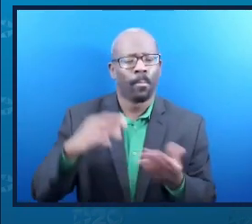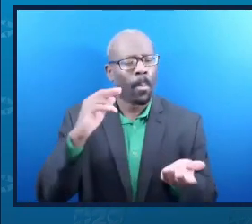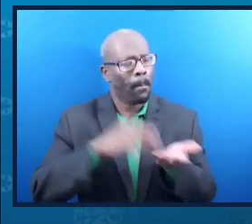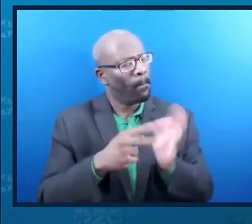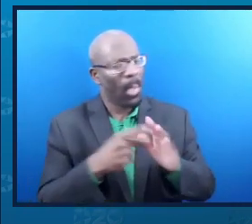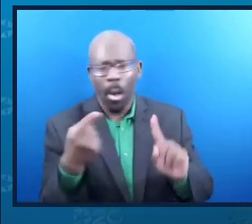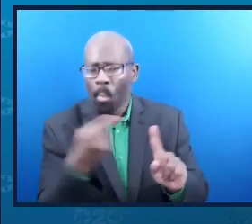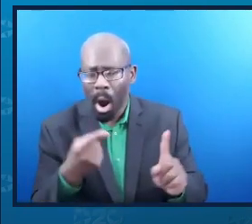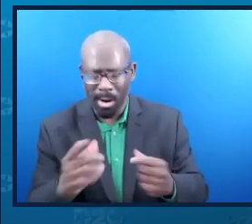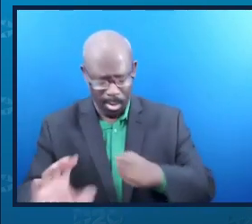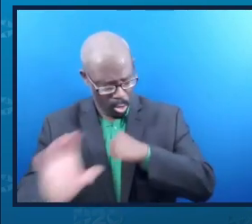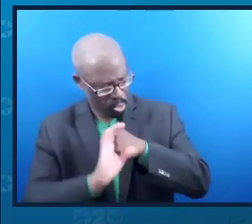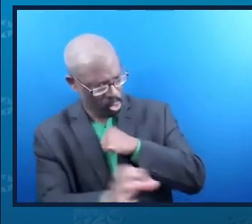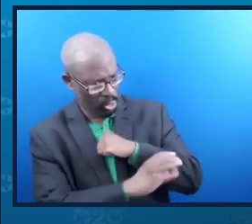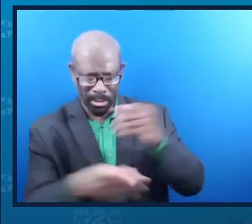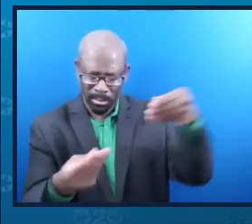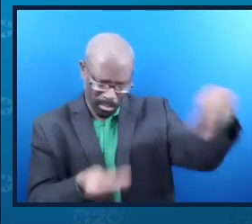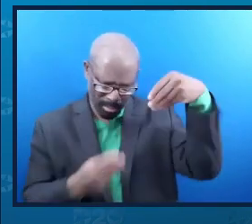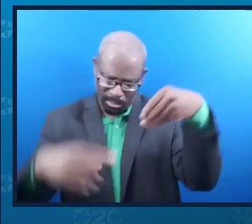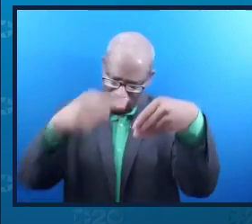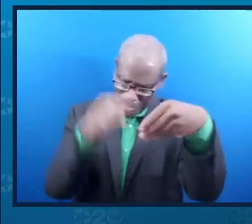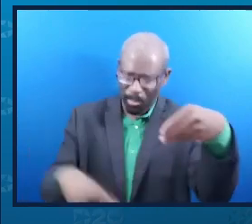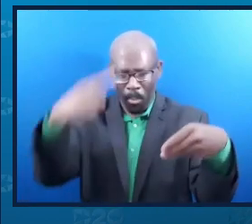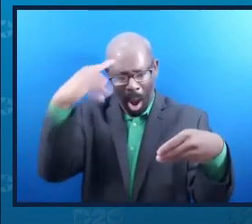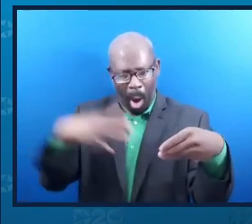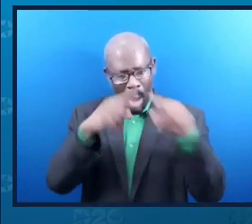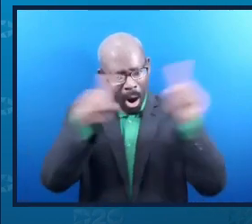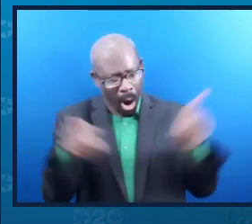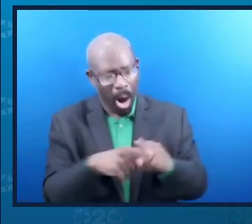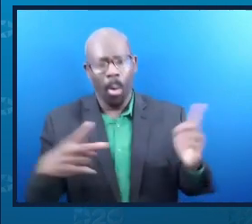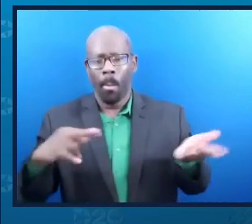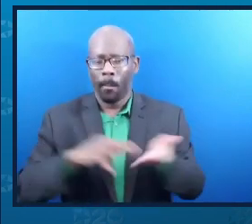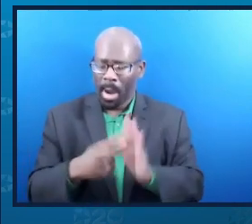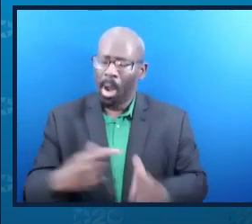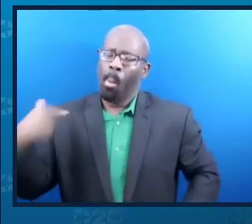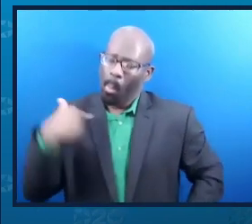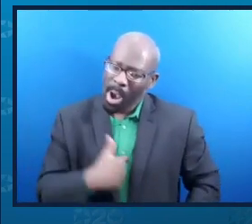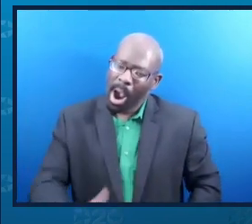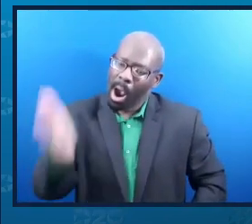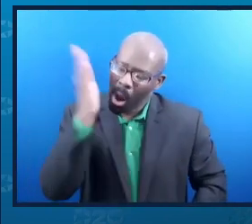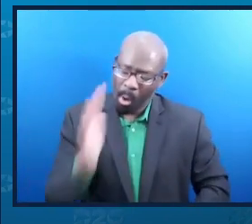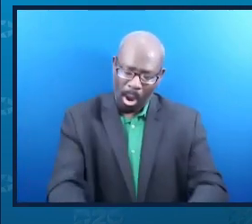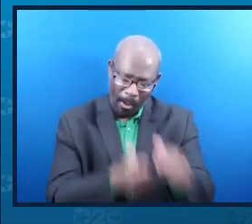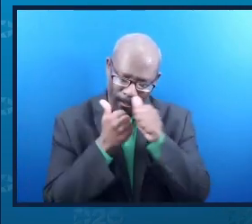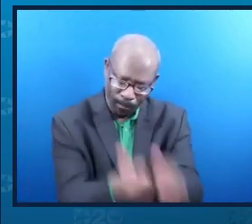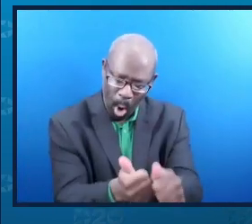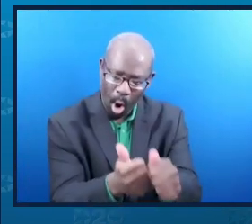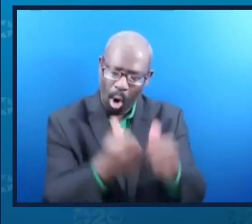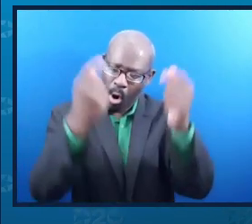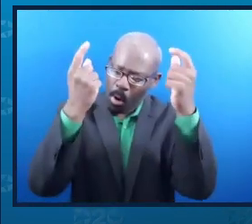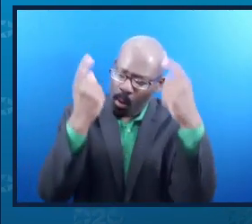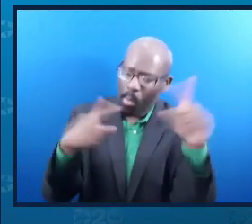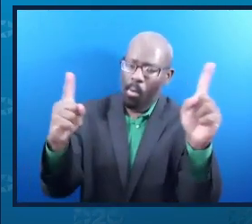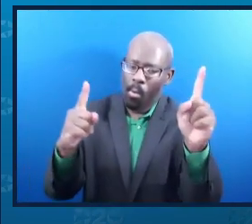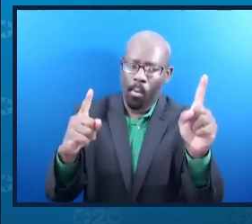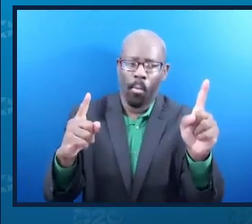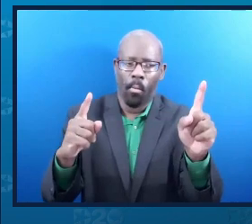TO LIFE.